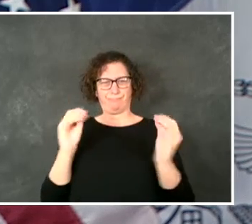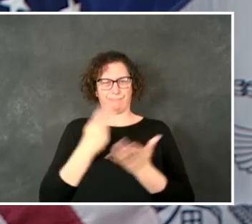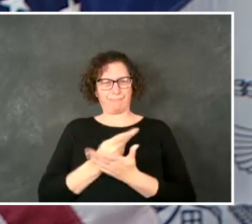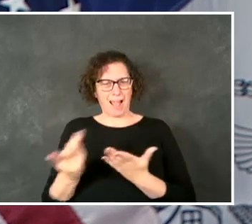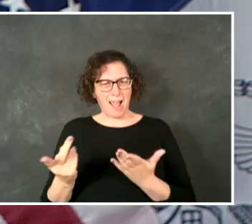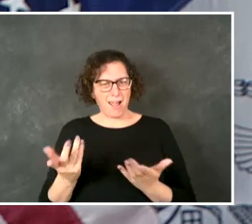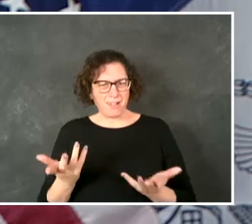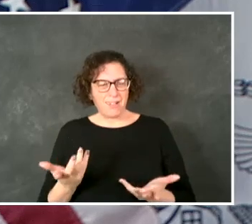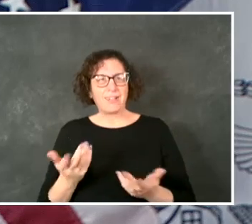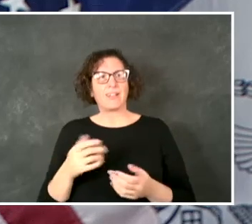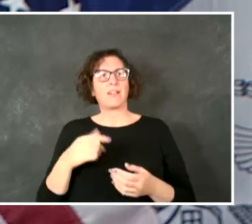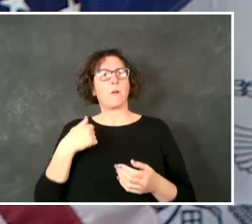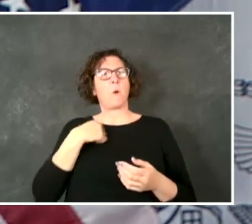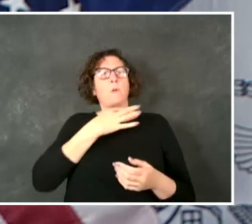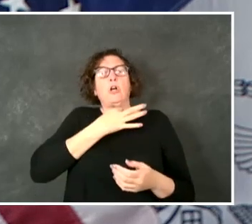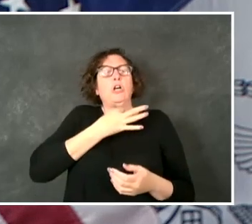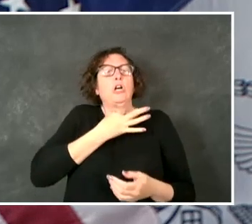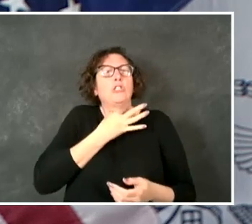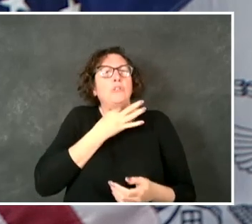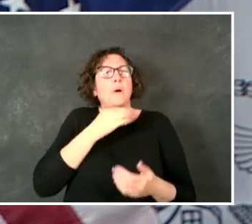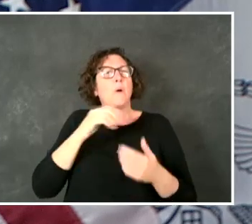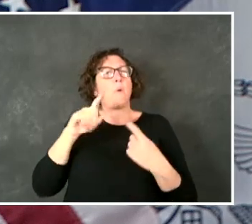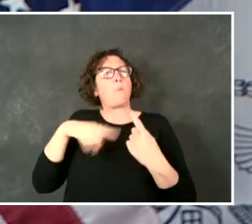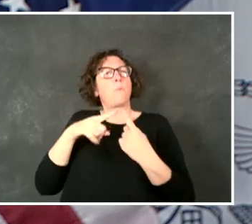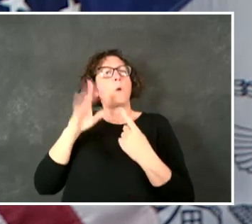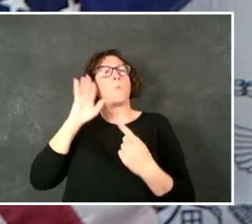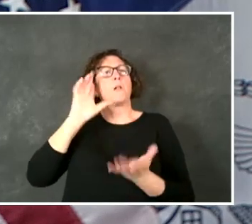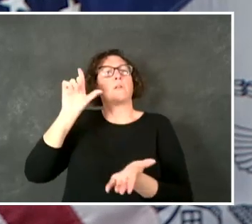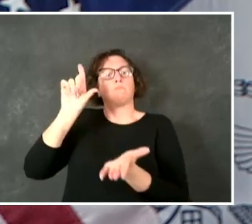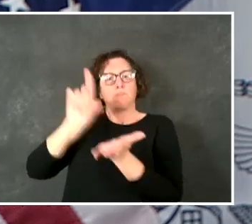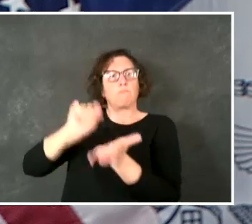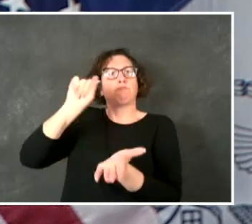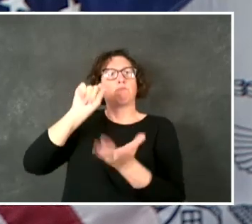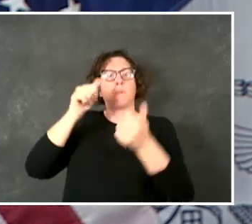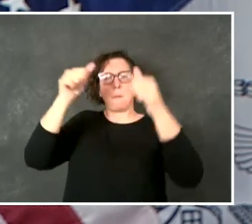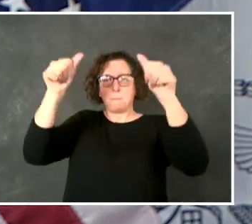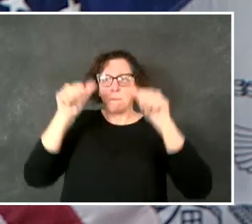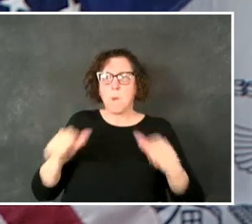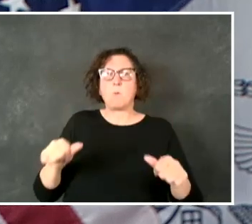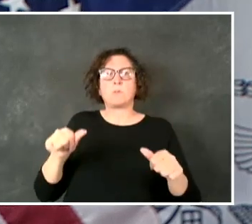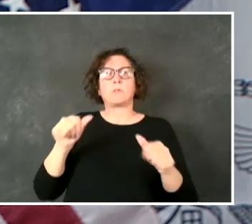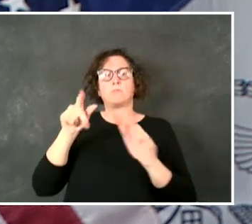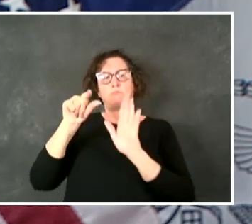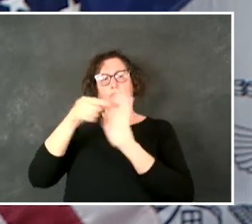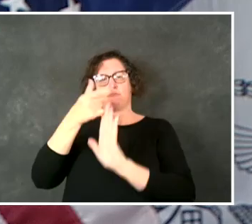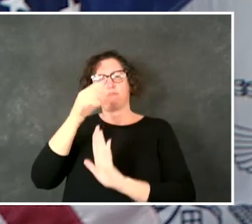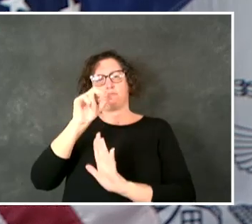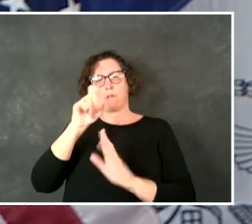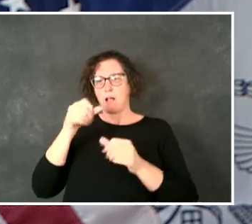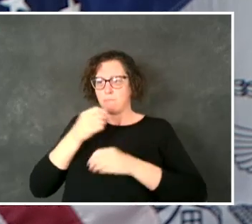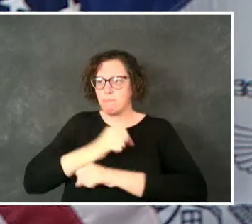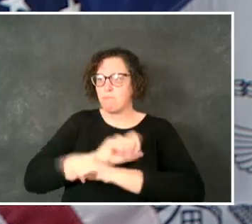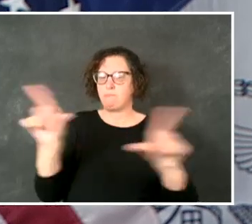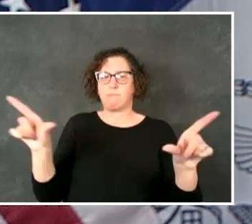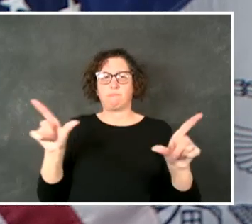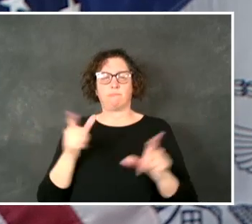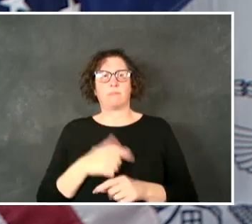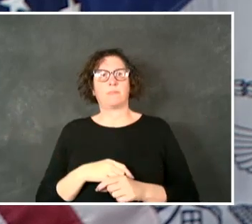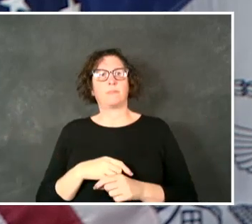OFFICIAL POLICY TO COME OUT AND WHAT THE HOLD-UP IS? THANK YOU,